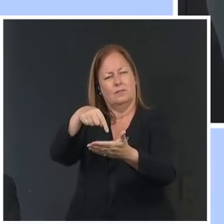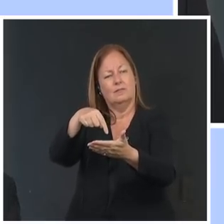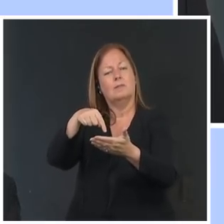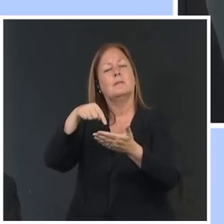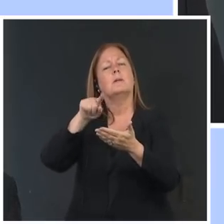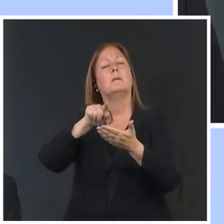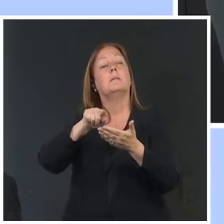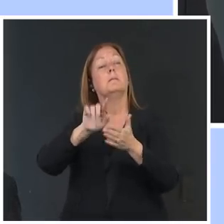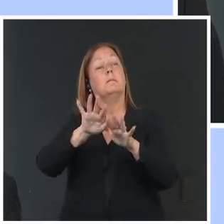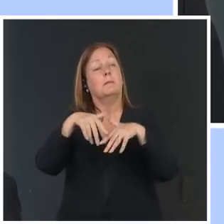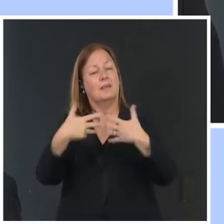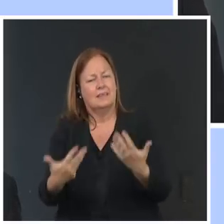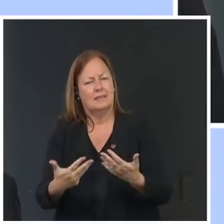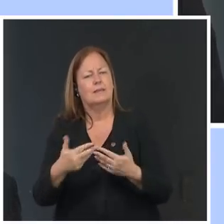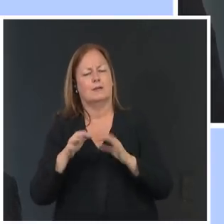right, sometimes governments